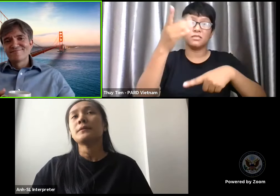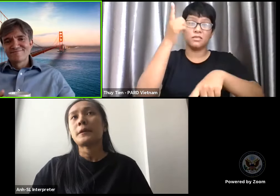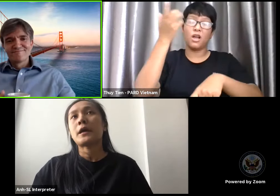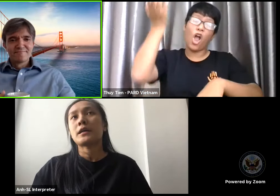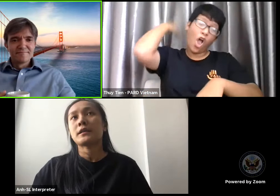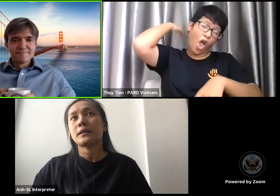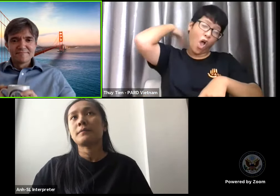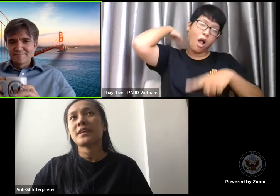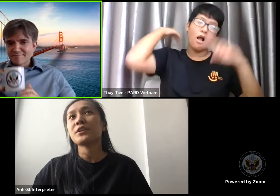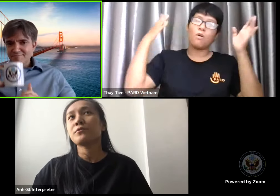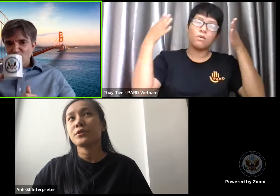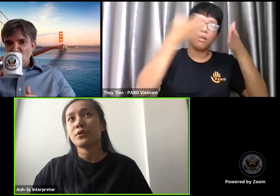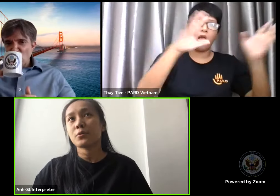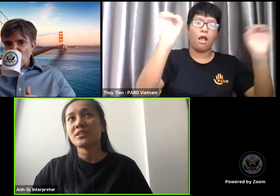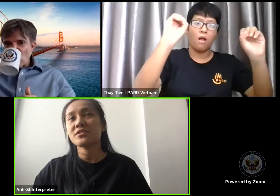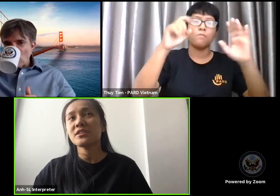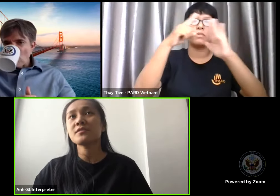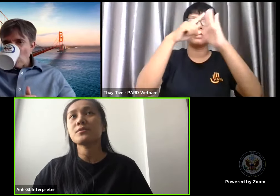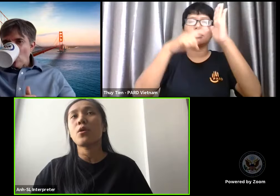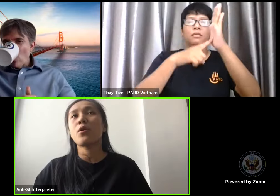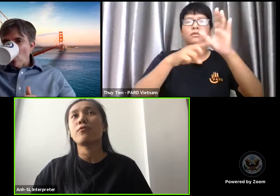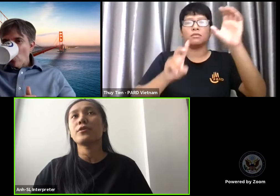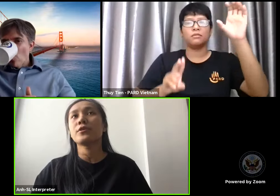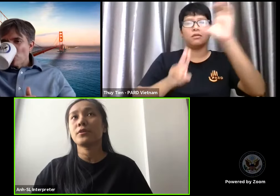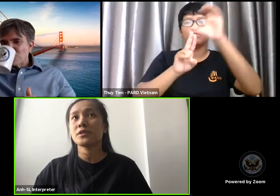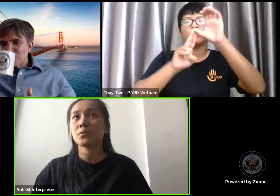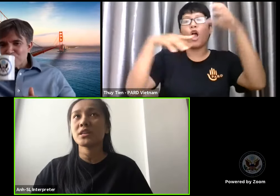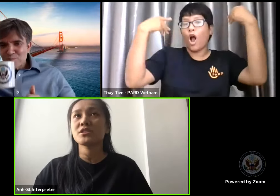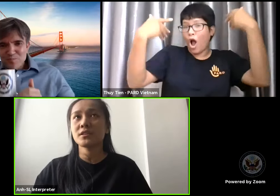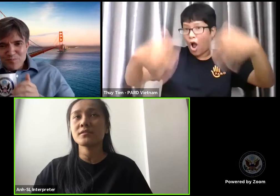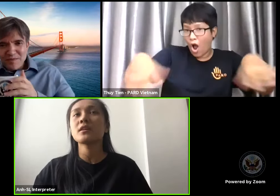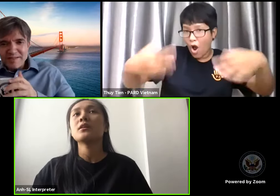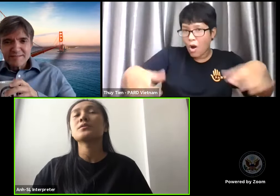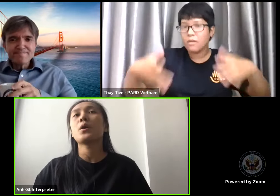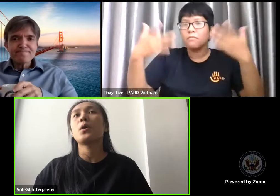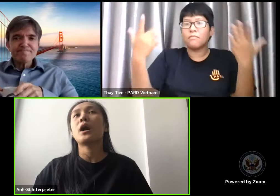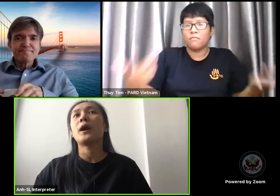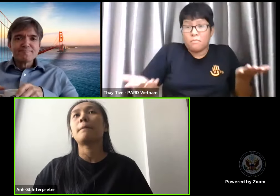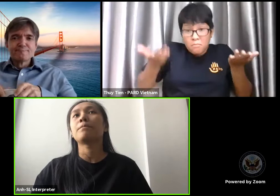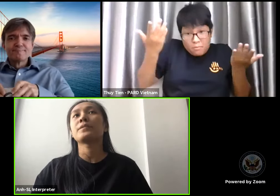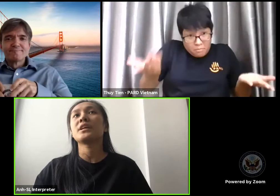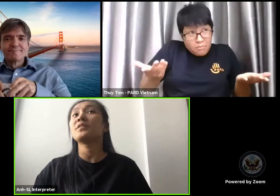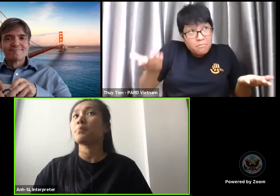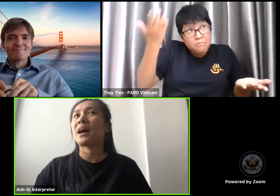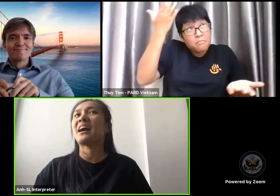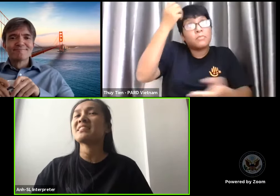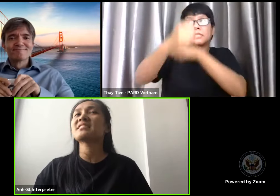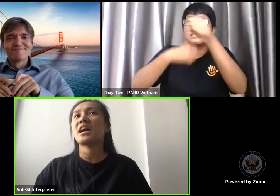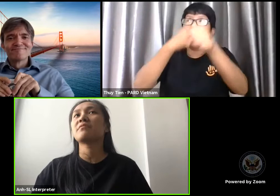[Anh] Thank you for your question. So, for the first question -- in the past,